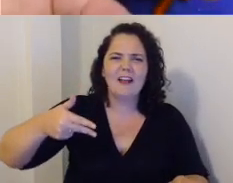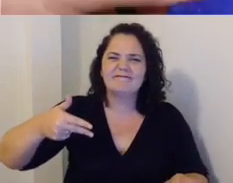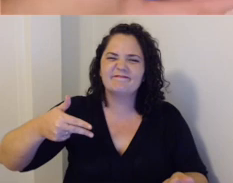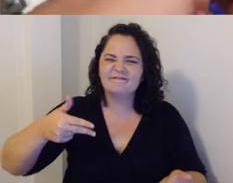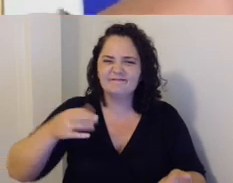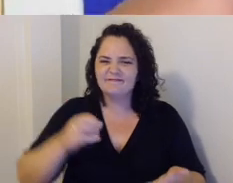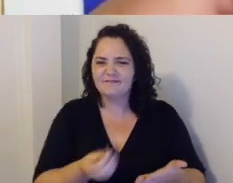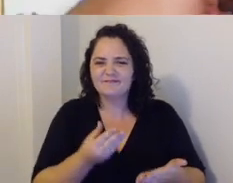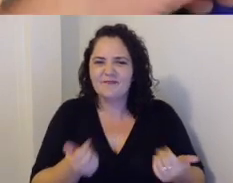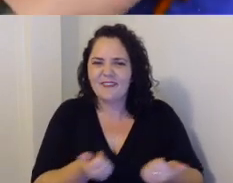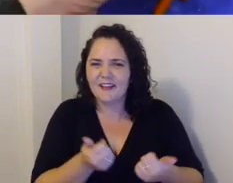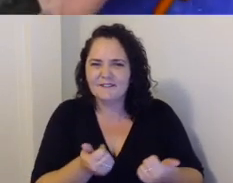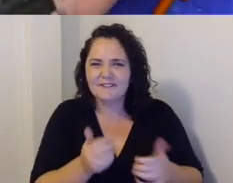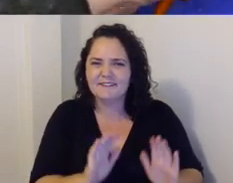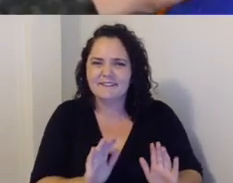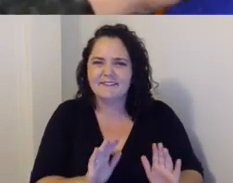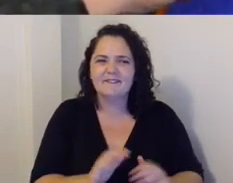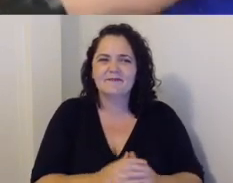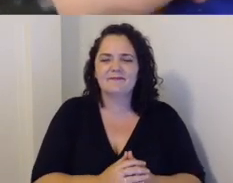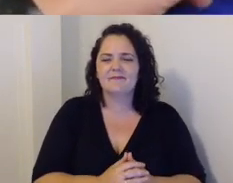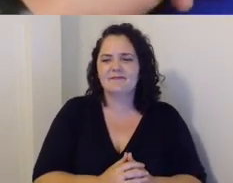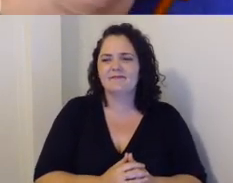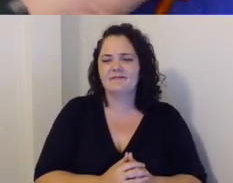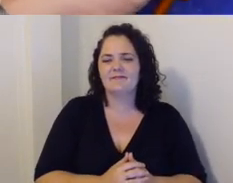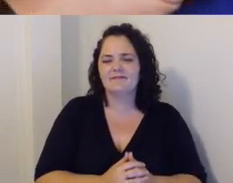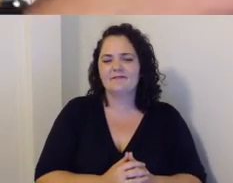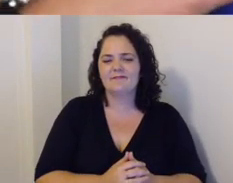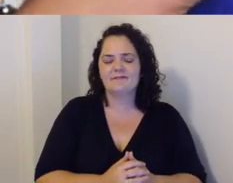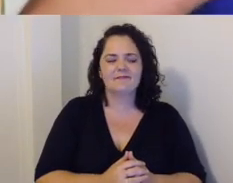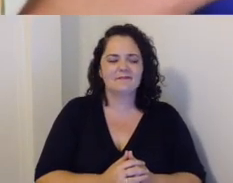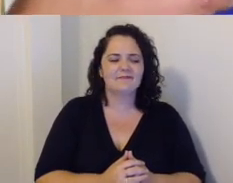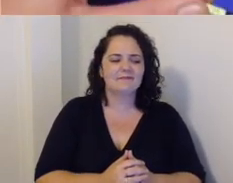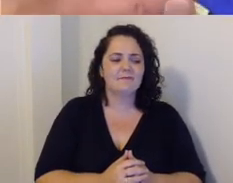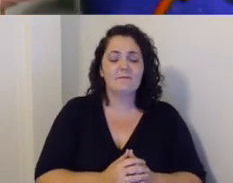doing as I'm working but this technique that we're using will work really beautifully with graphite